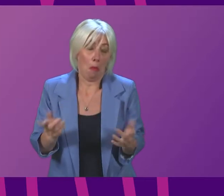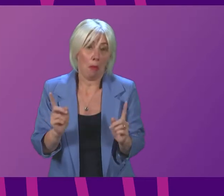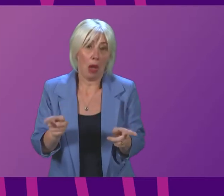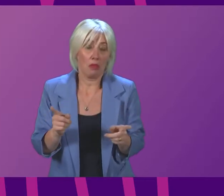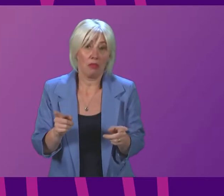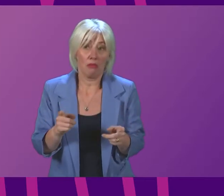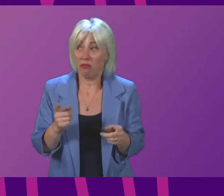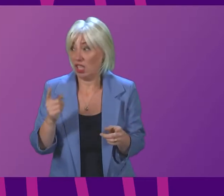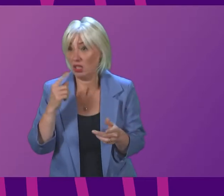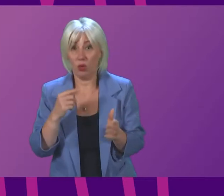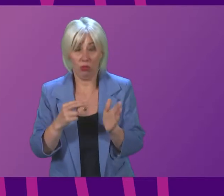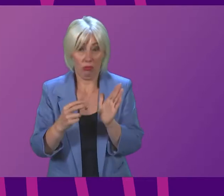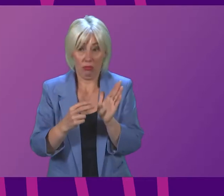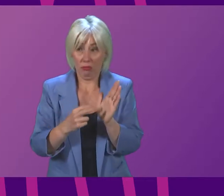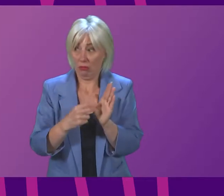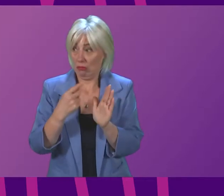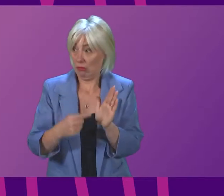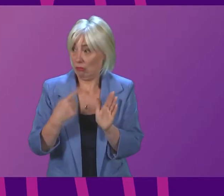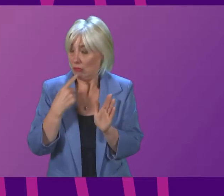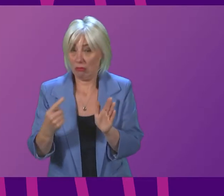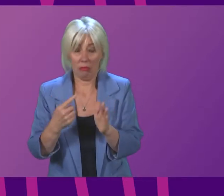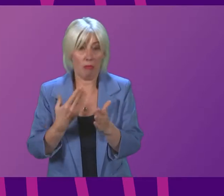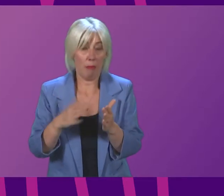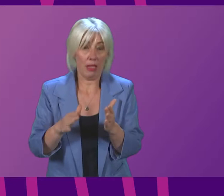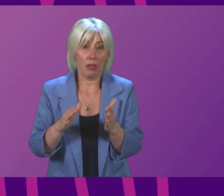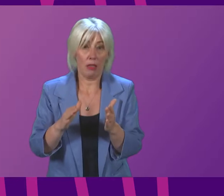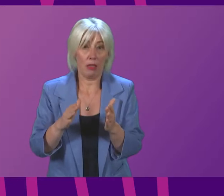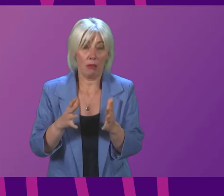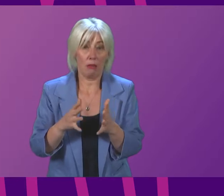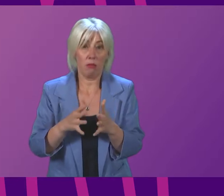For the record, I note that there has been a voluminous amount of parliamentary scrutiny,